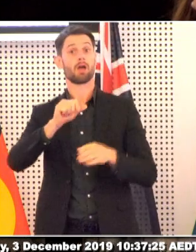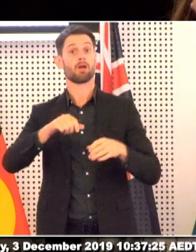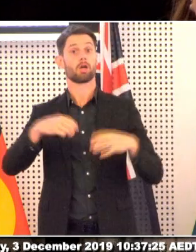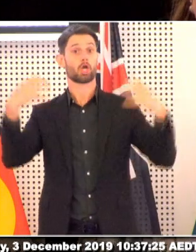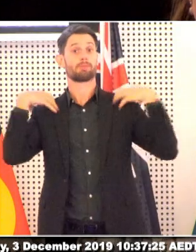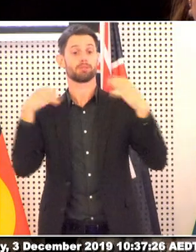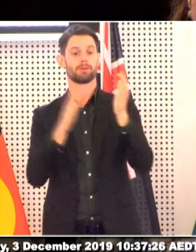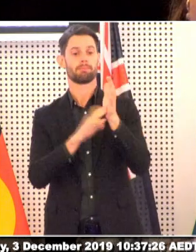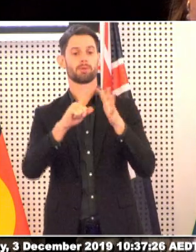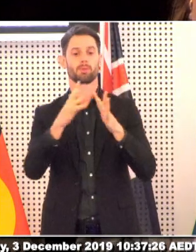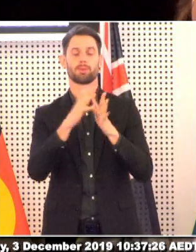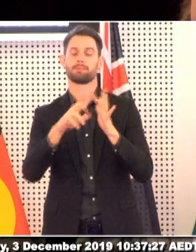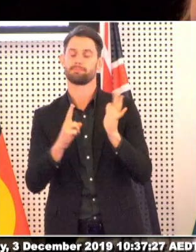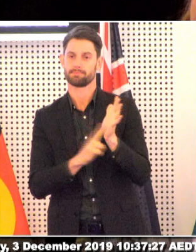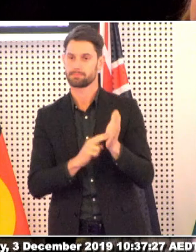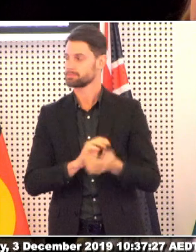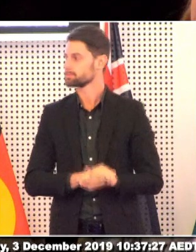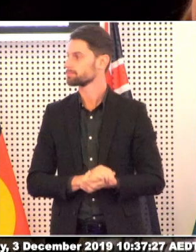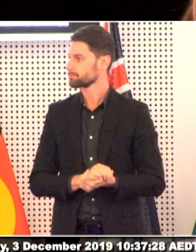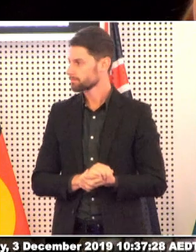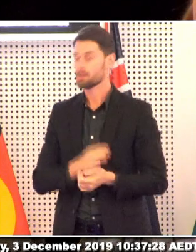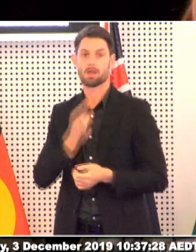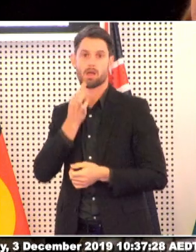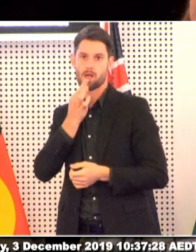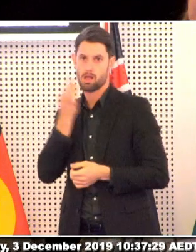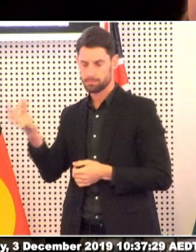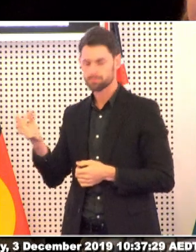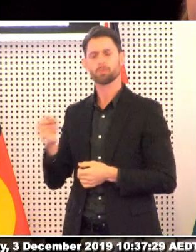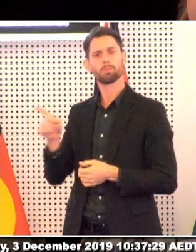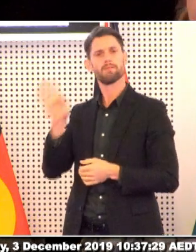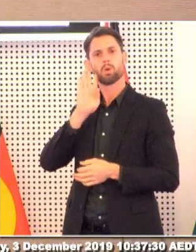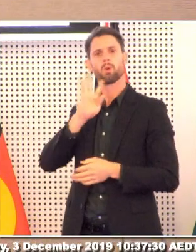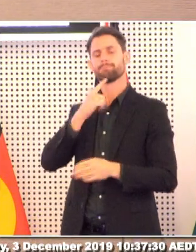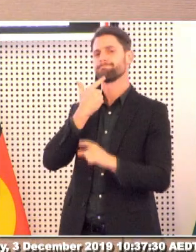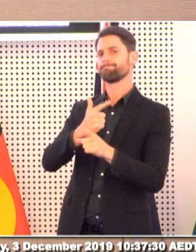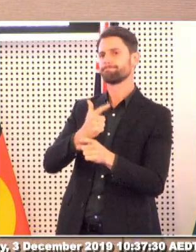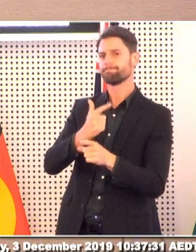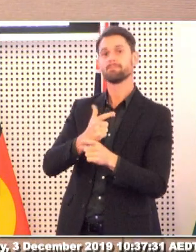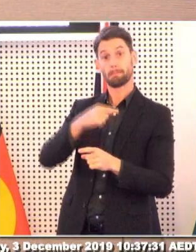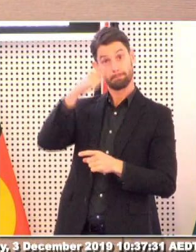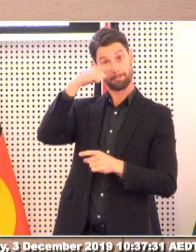COMMISSIONER McEWIN: Thank you. You talked earlier about the disempowering of residents in group homes.